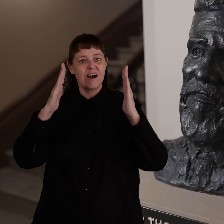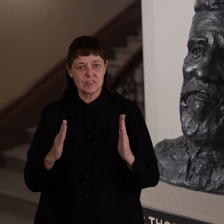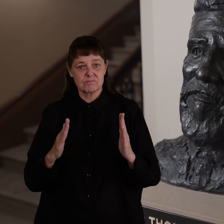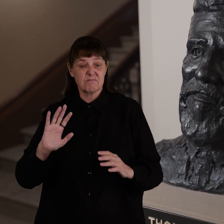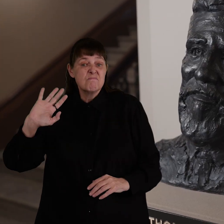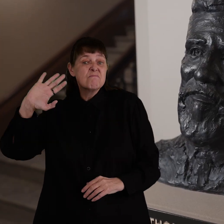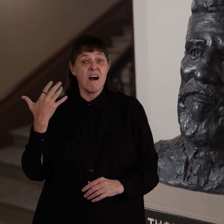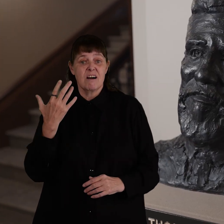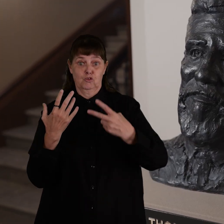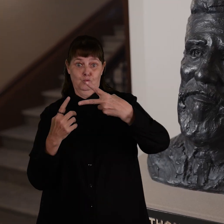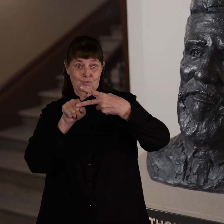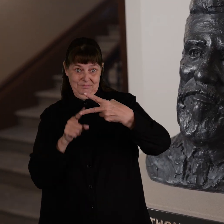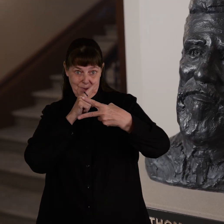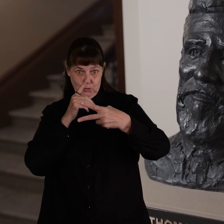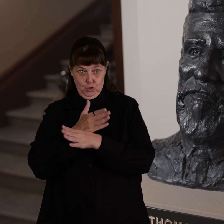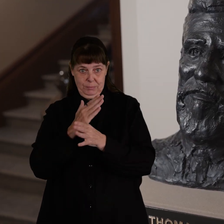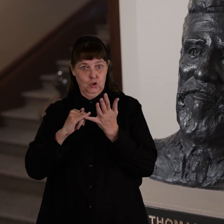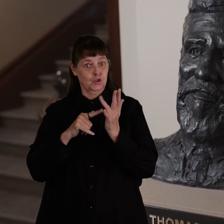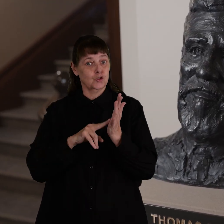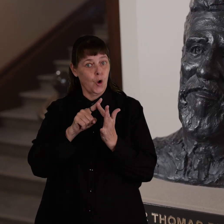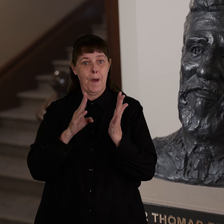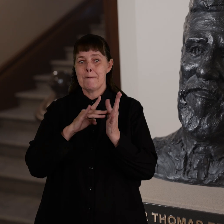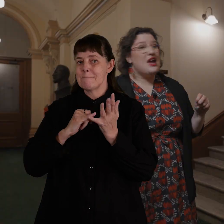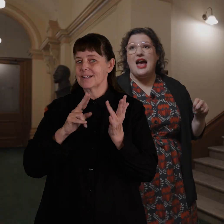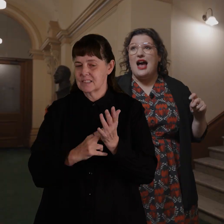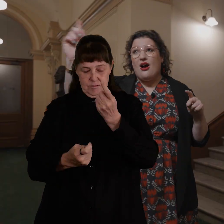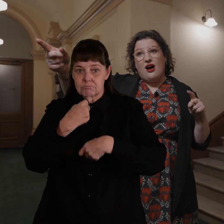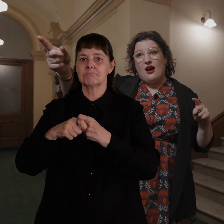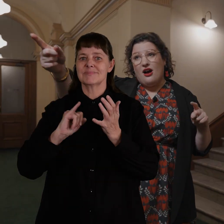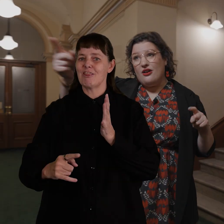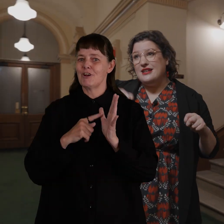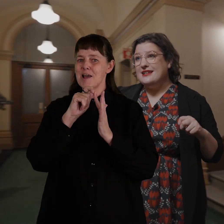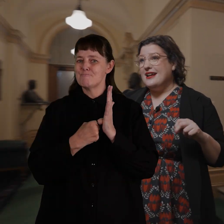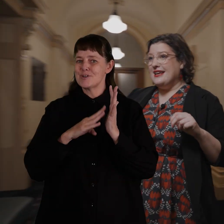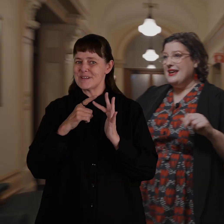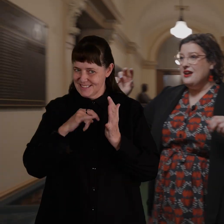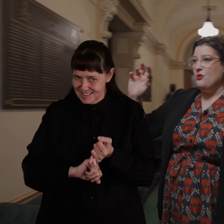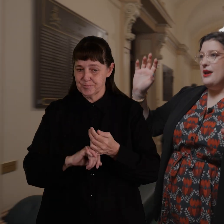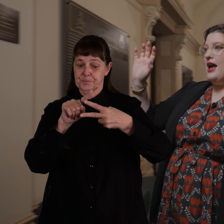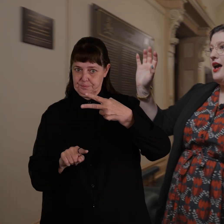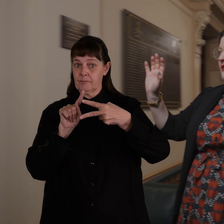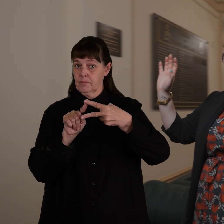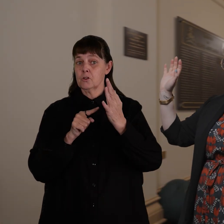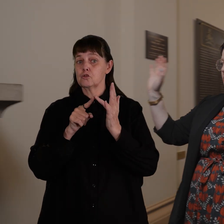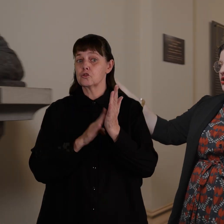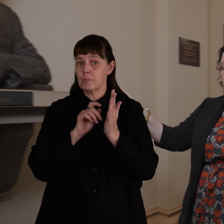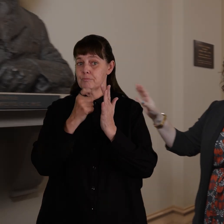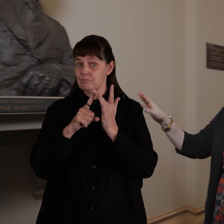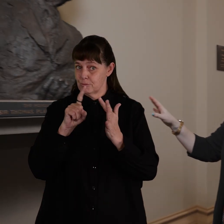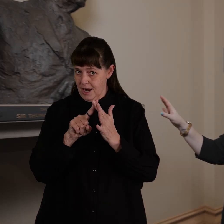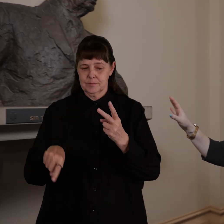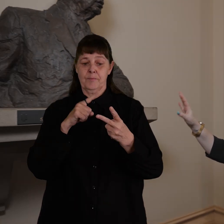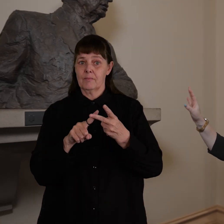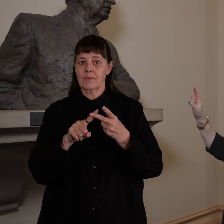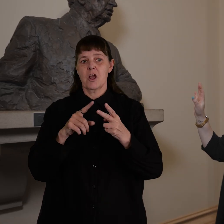Australia, Tom Price, and then also Frank Walsh. On this side here we have Sir Thomas Playford